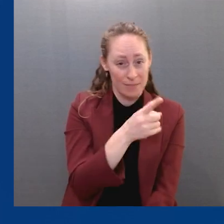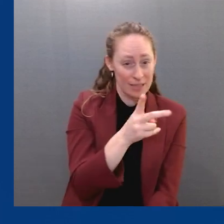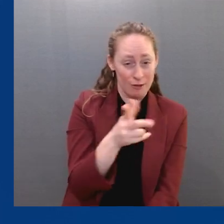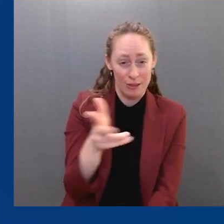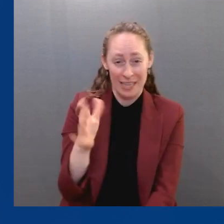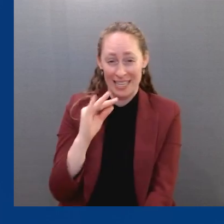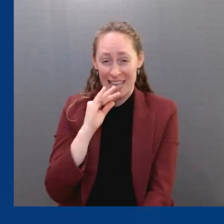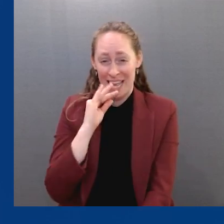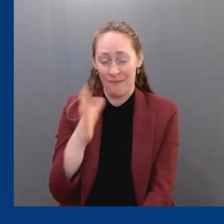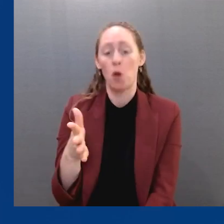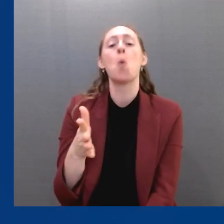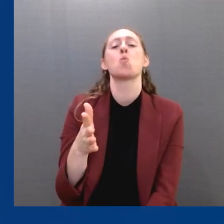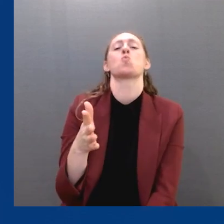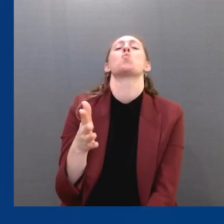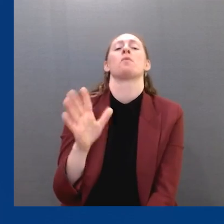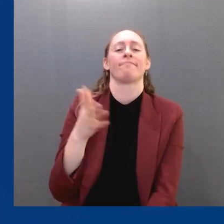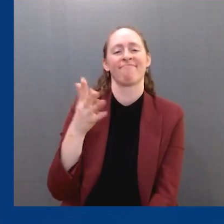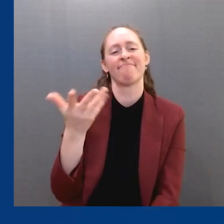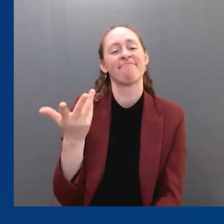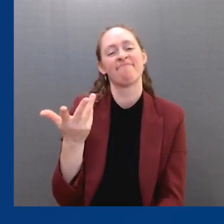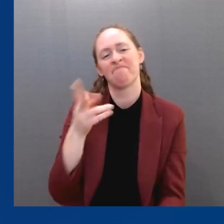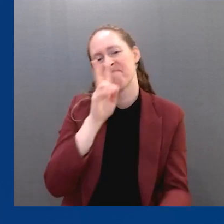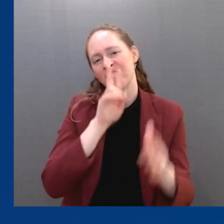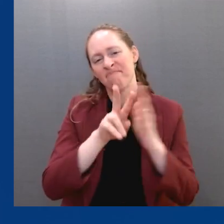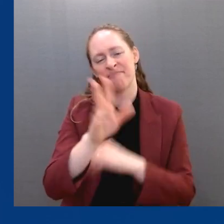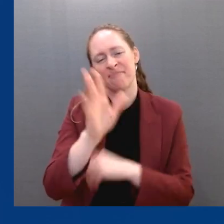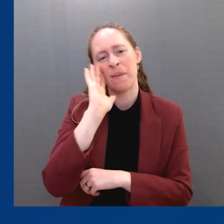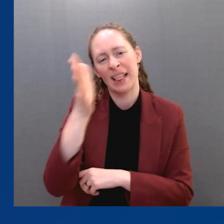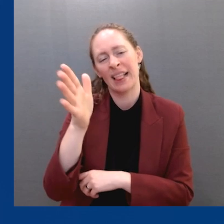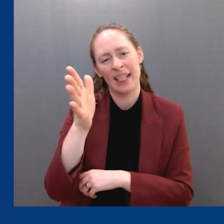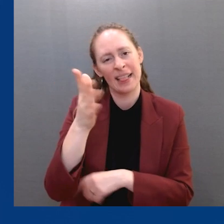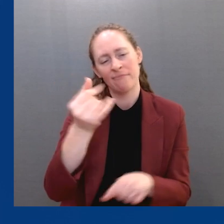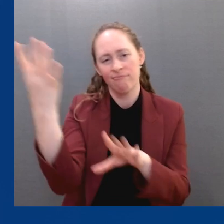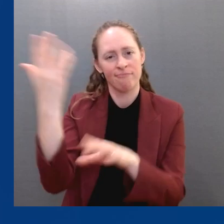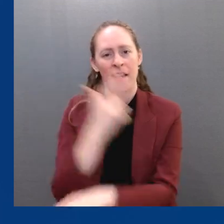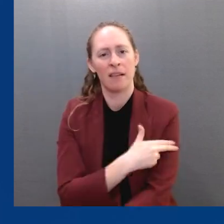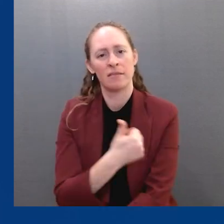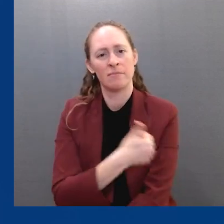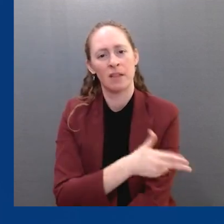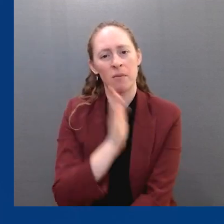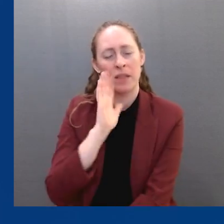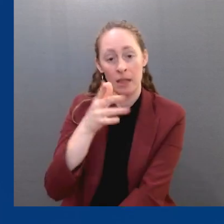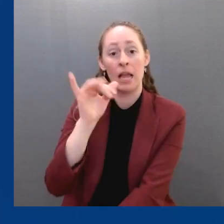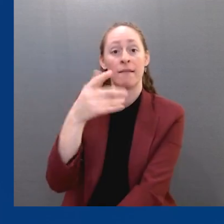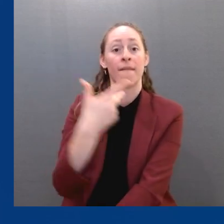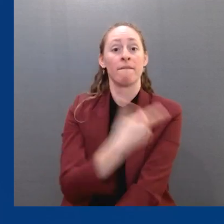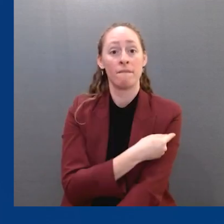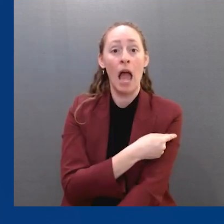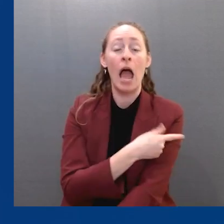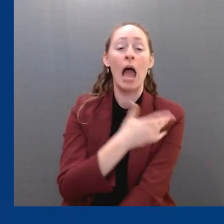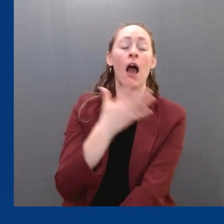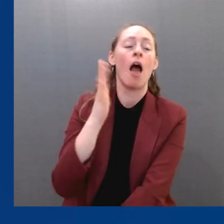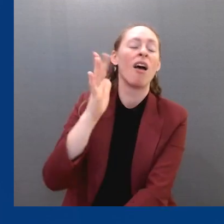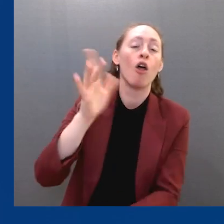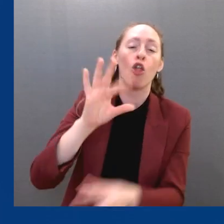and for high risk people who are more than six months out, who've not gotten their fourth shot. So there's a lot we can do to prevent those.